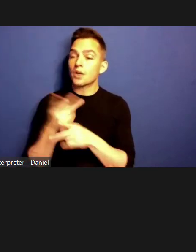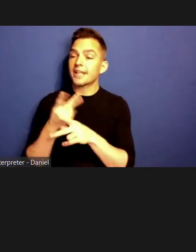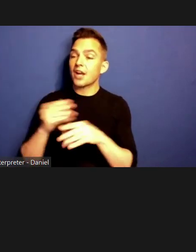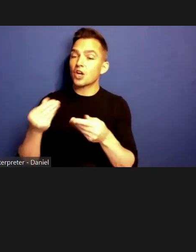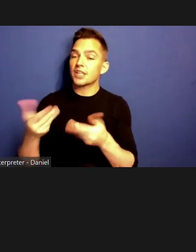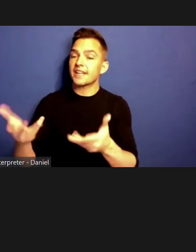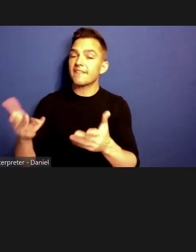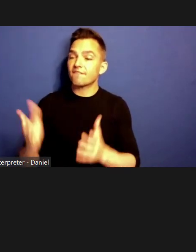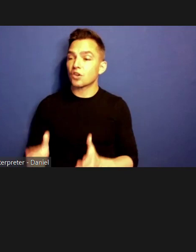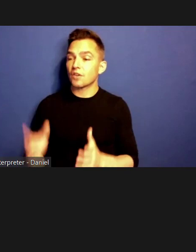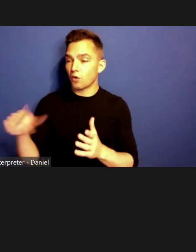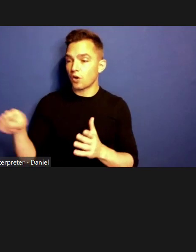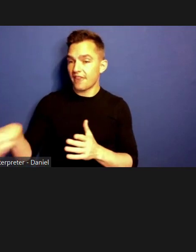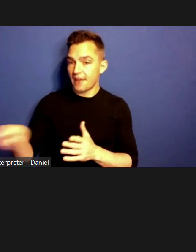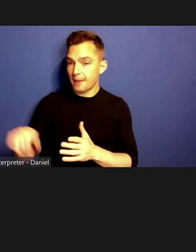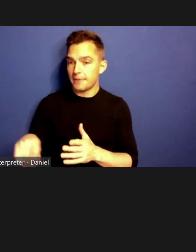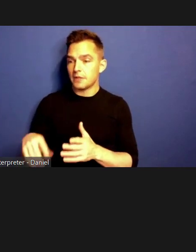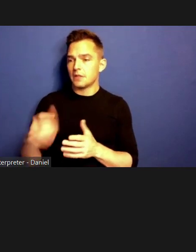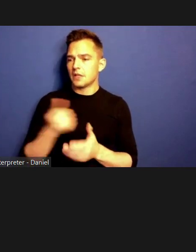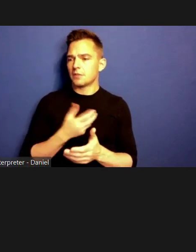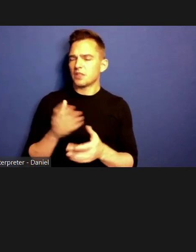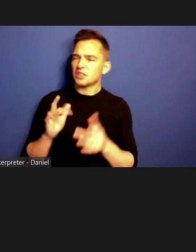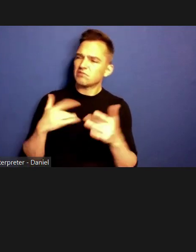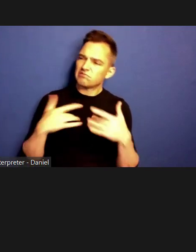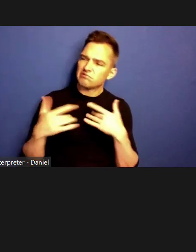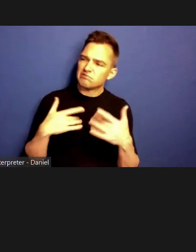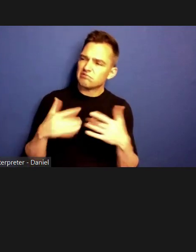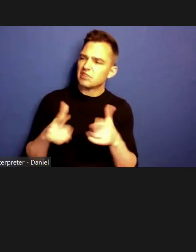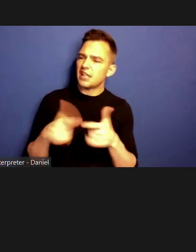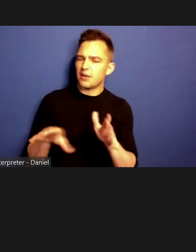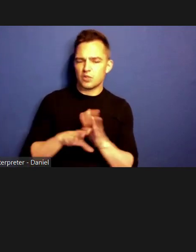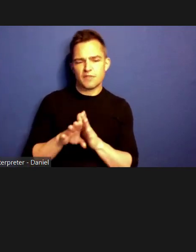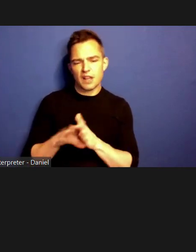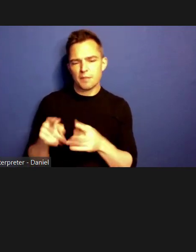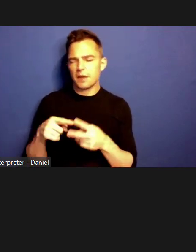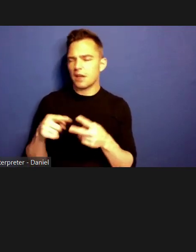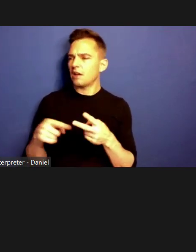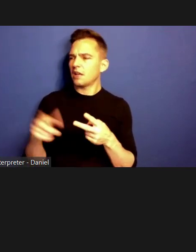a child's learning or language development that child should be